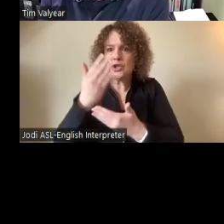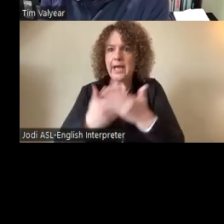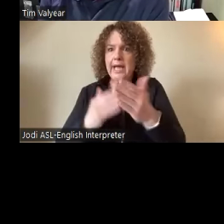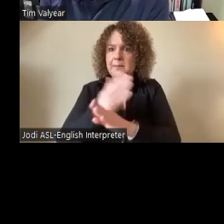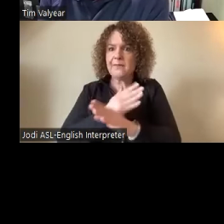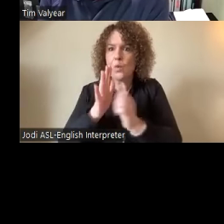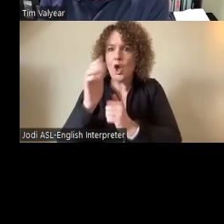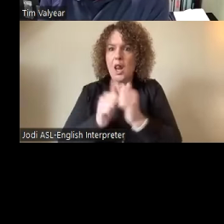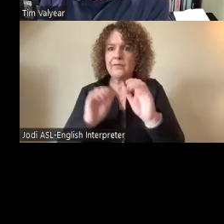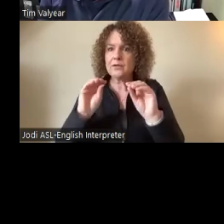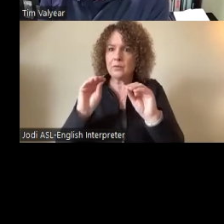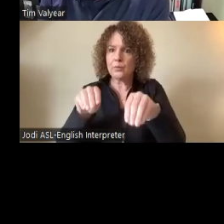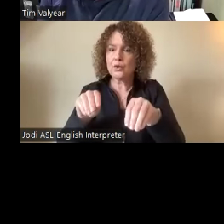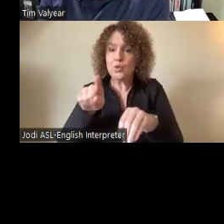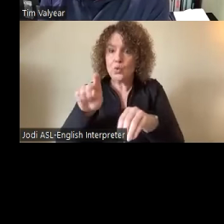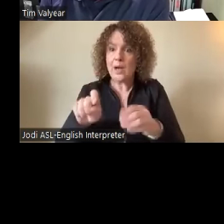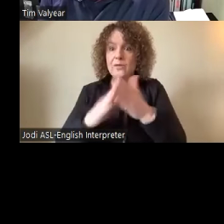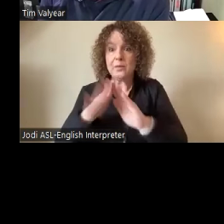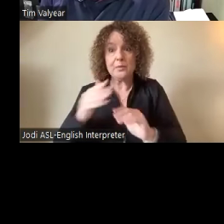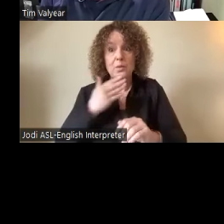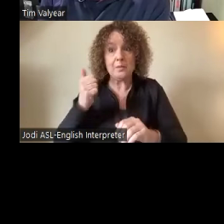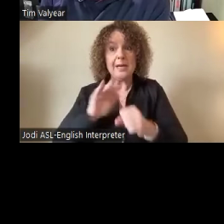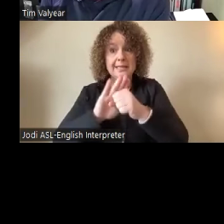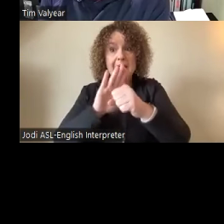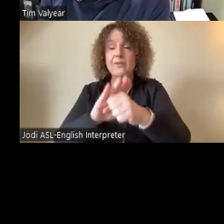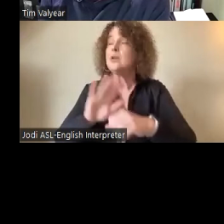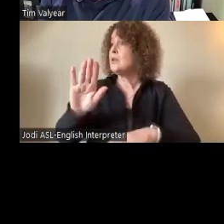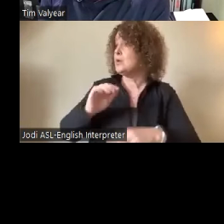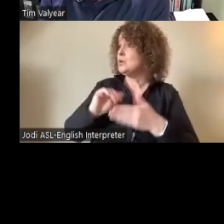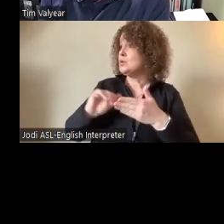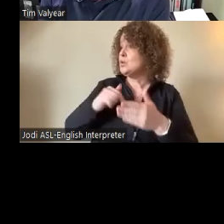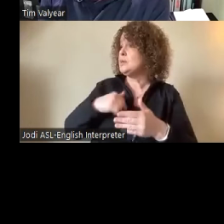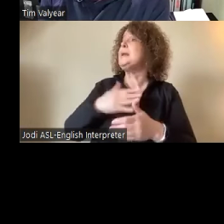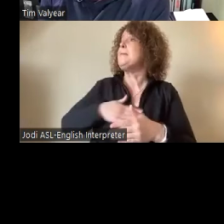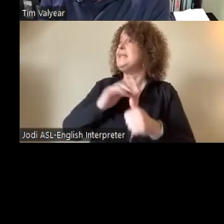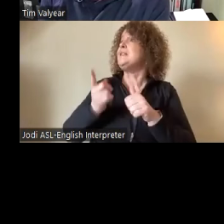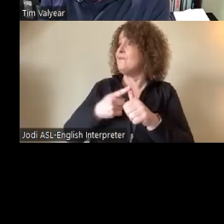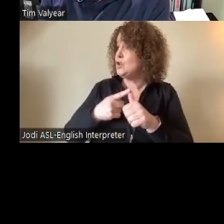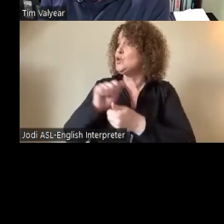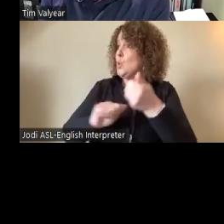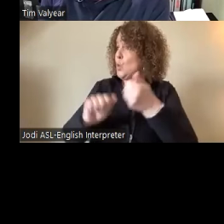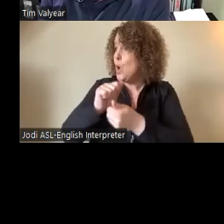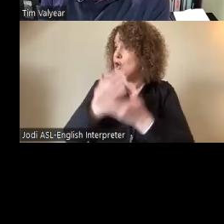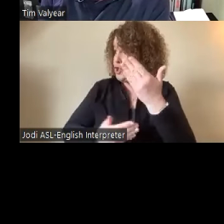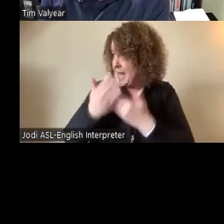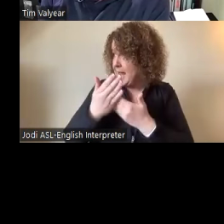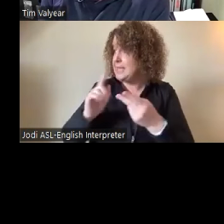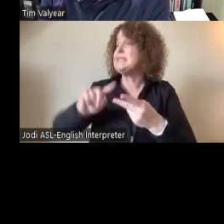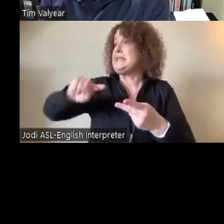The individual taking our blood, no judgment, but they never wash their hands before they put the gloves on. So